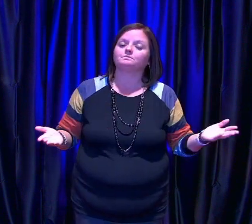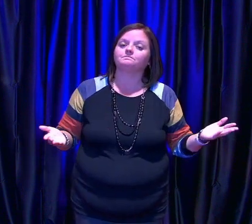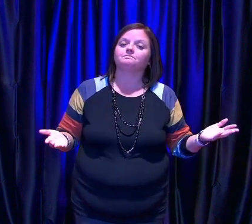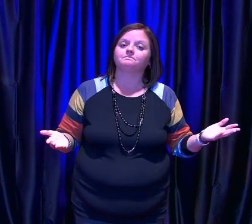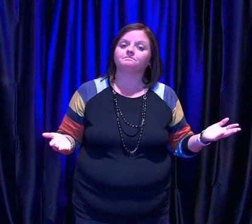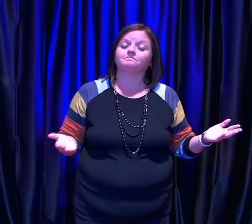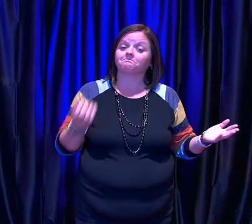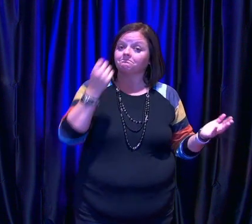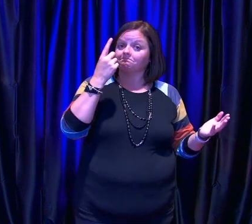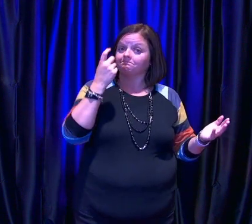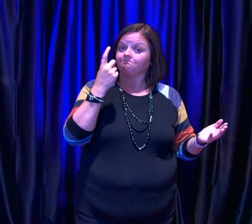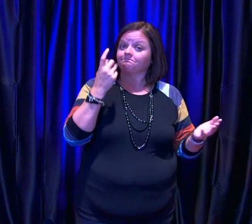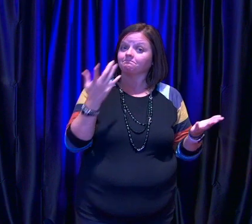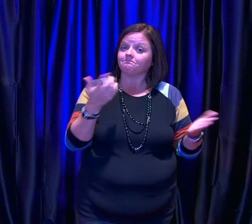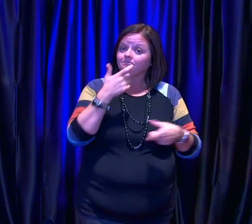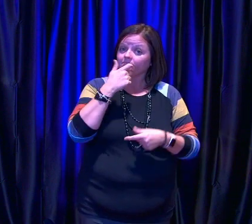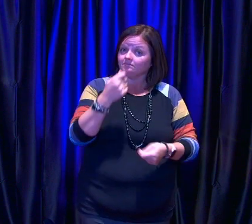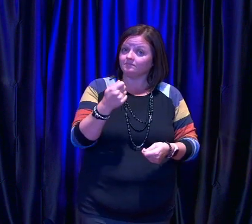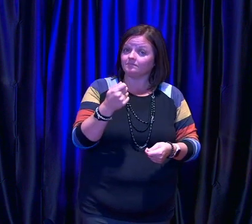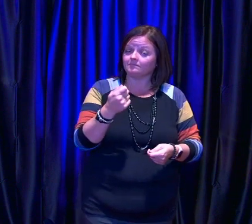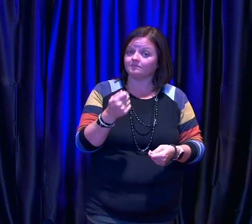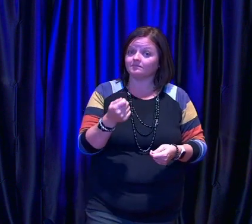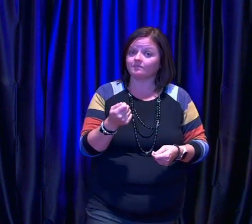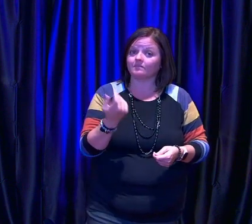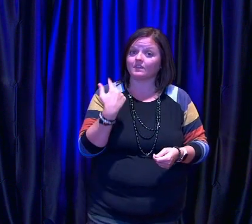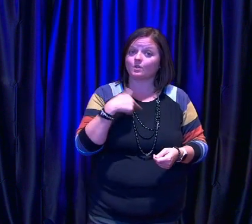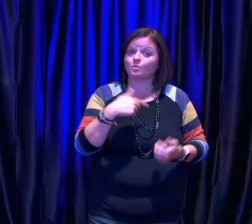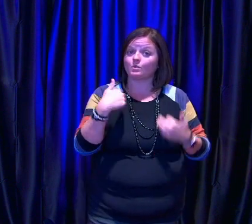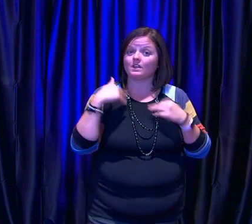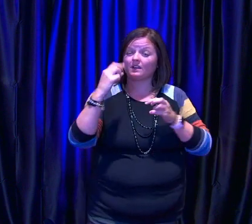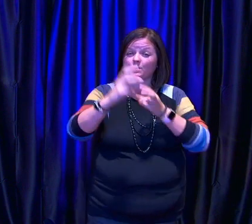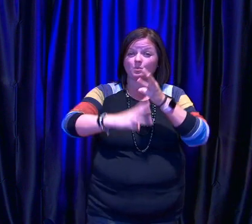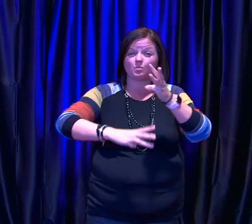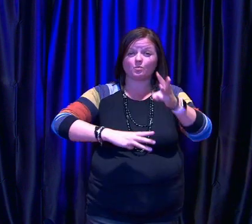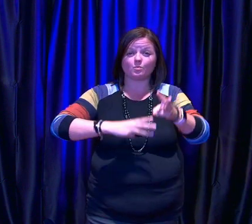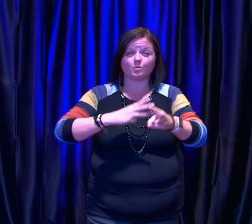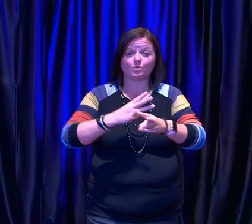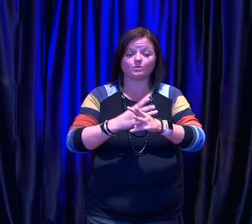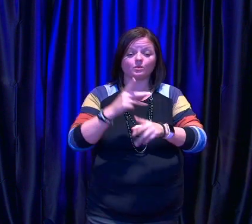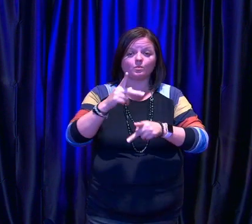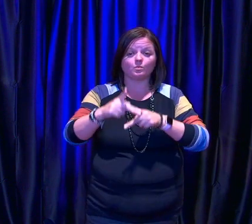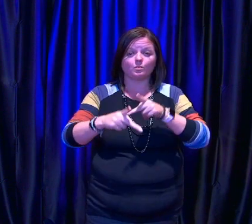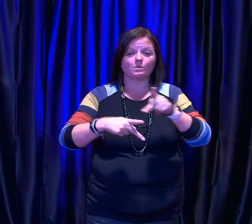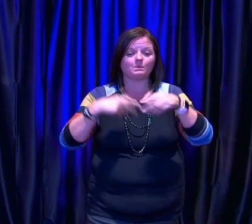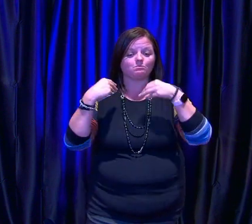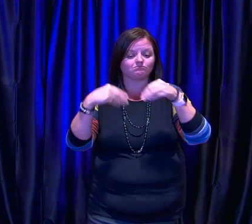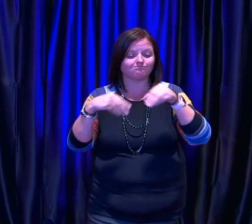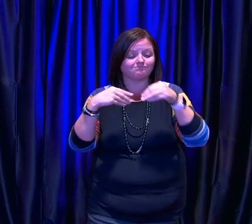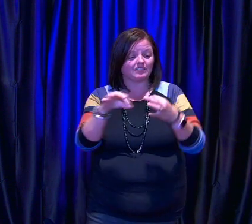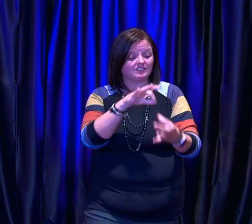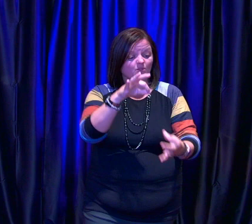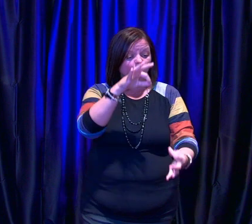see what's what's interesting is we have a world where people are selling their souls for the here and now